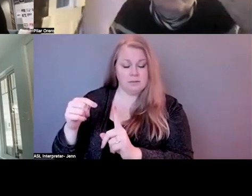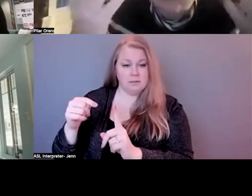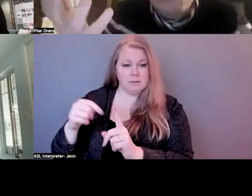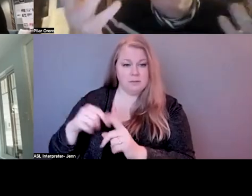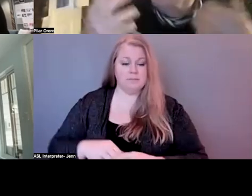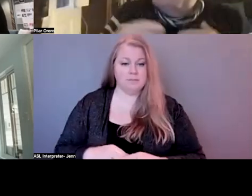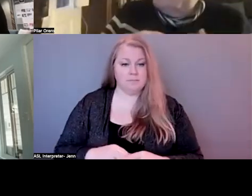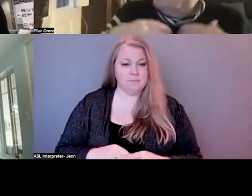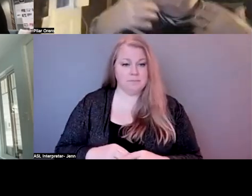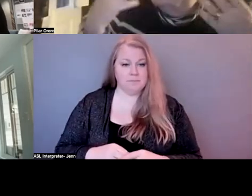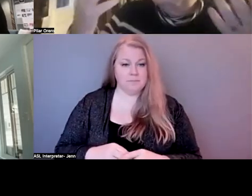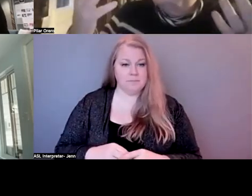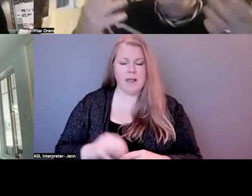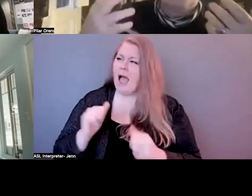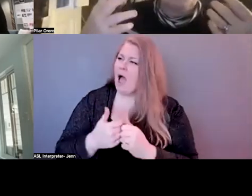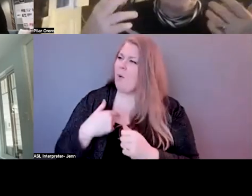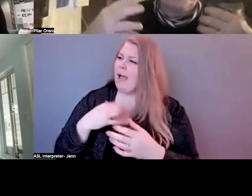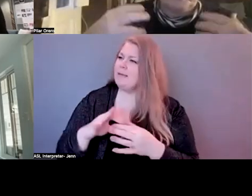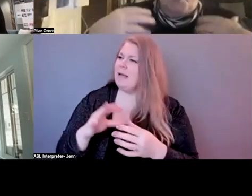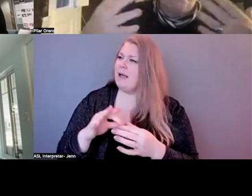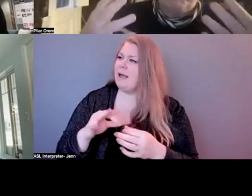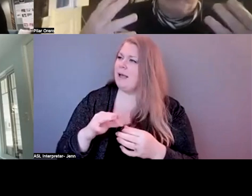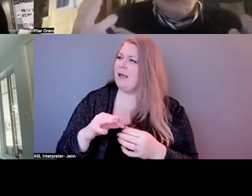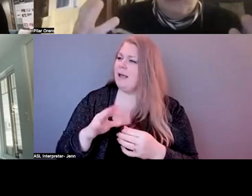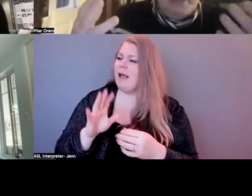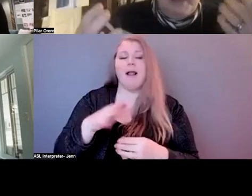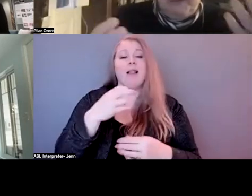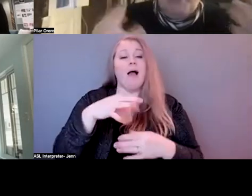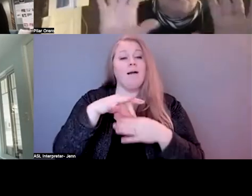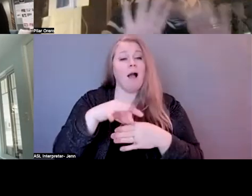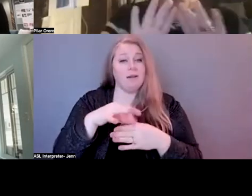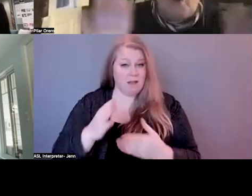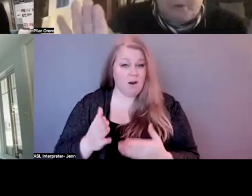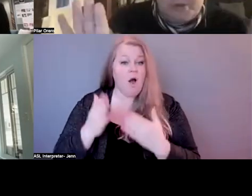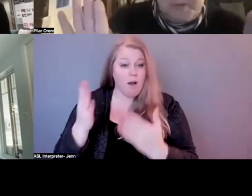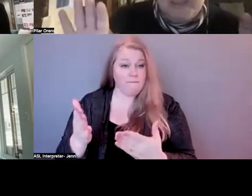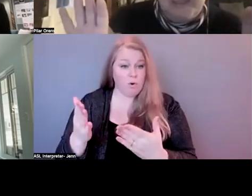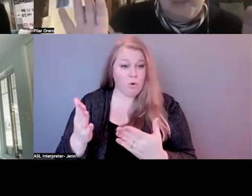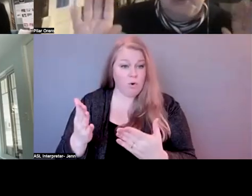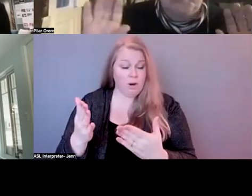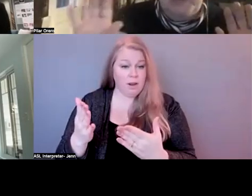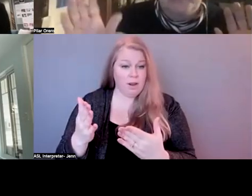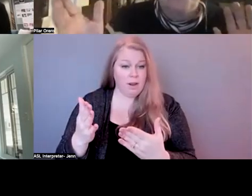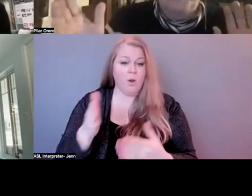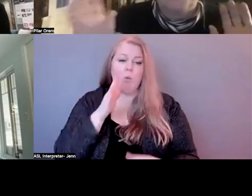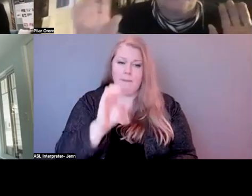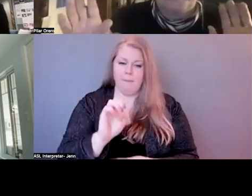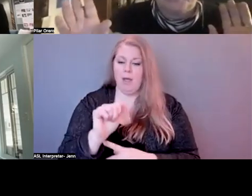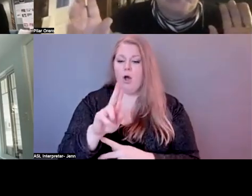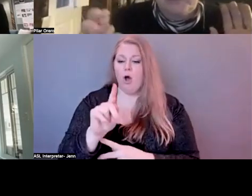how can I explain that -- the content offering different automatically of course . To me, that is the challenge.